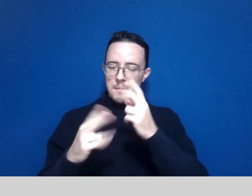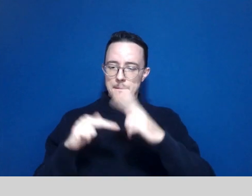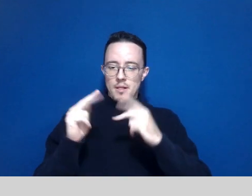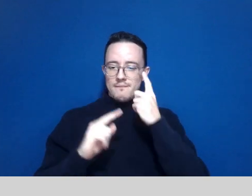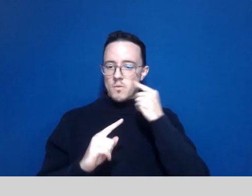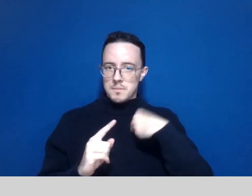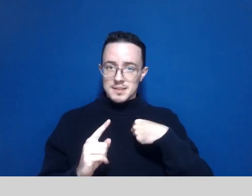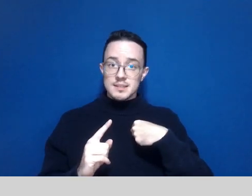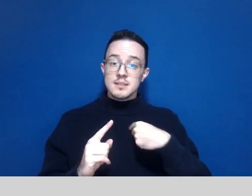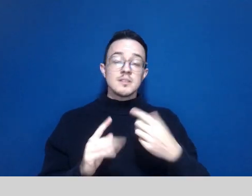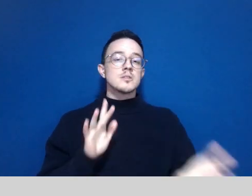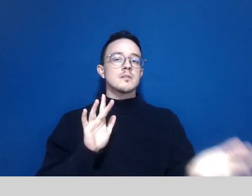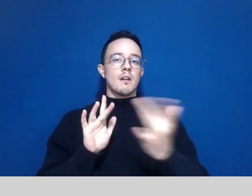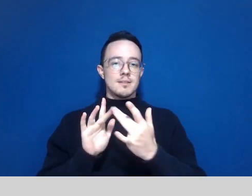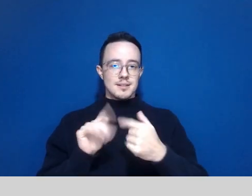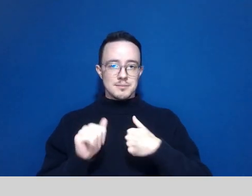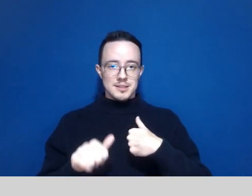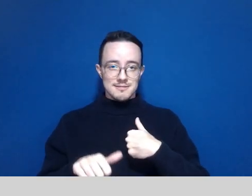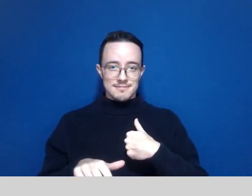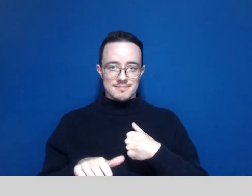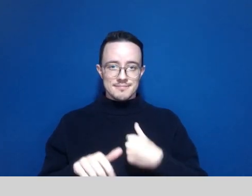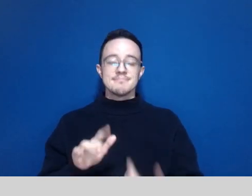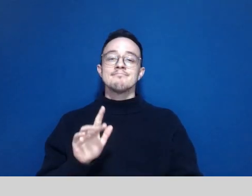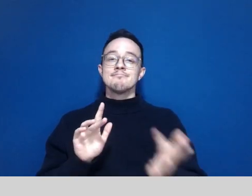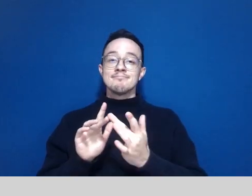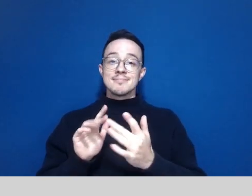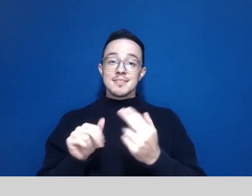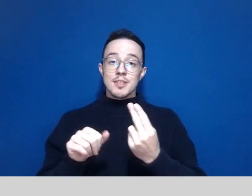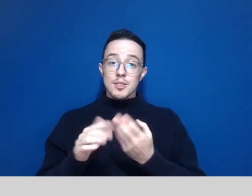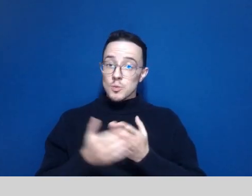built for your documentation, reach out to me.